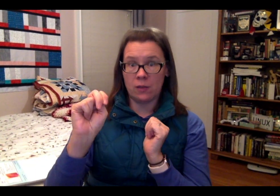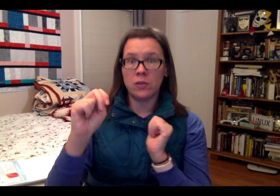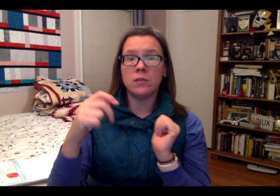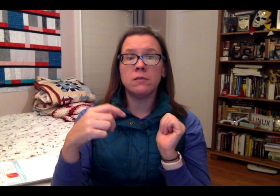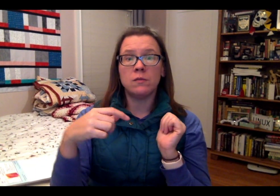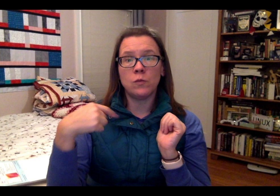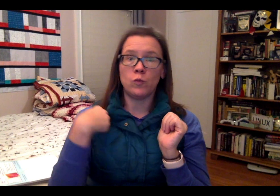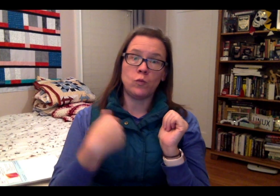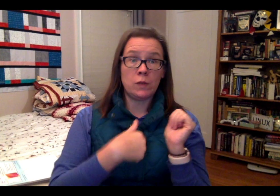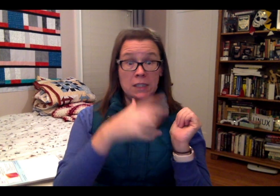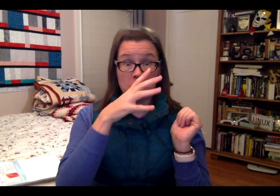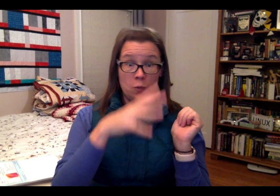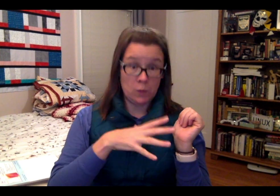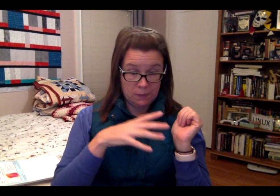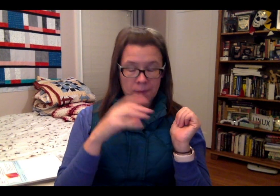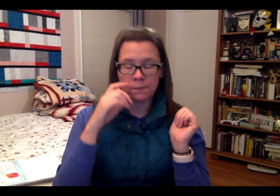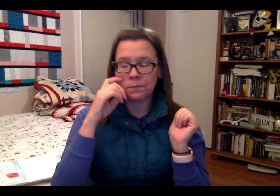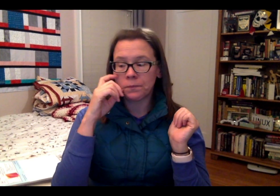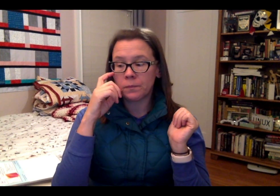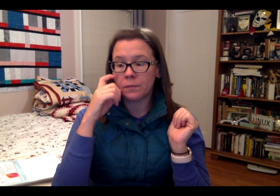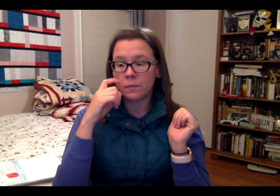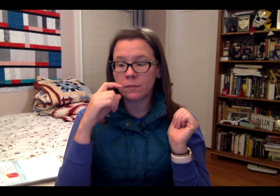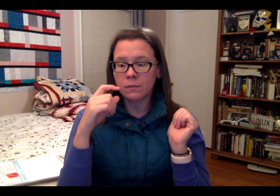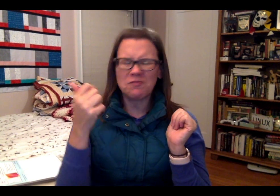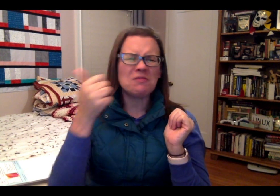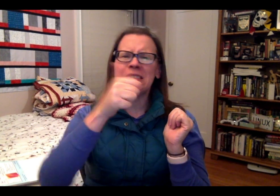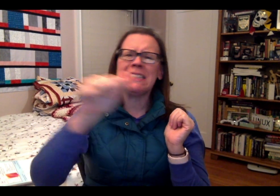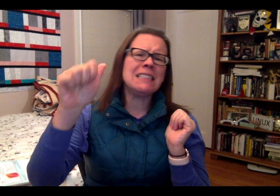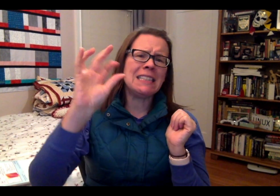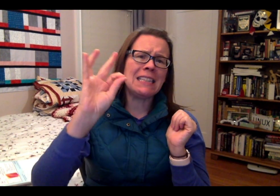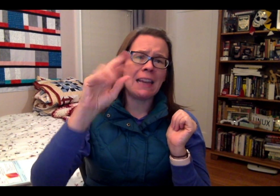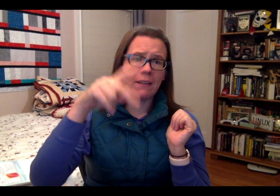Either way we're here, and we're going to have some fun!